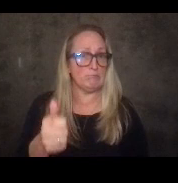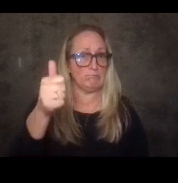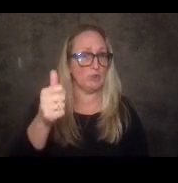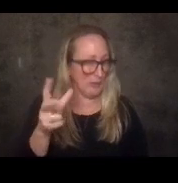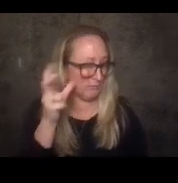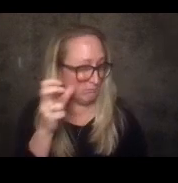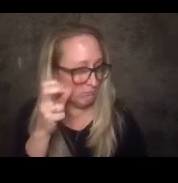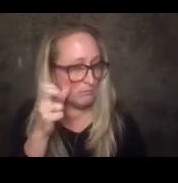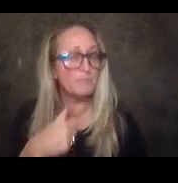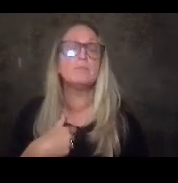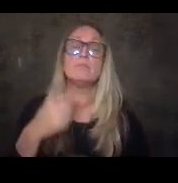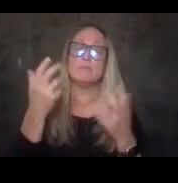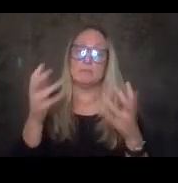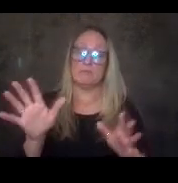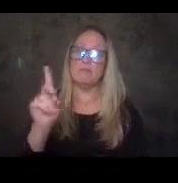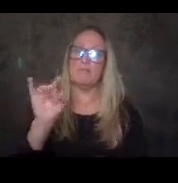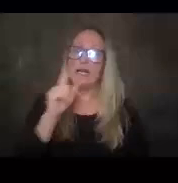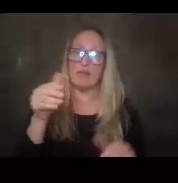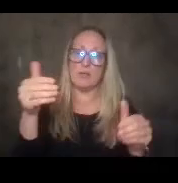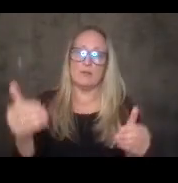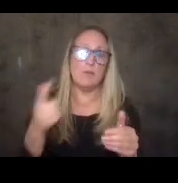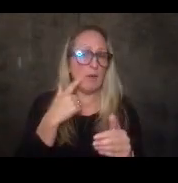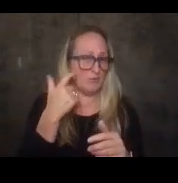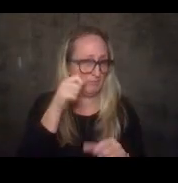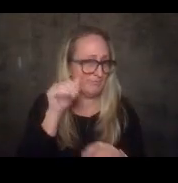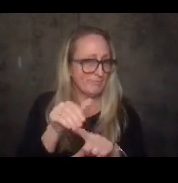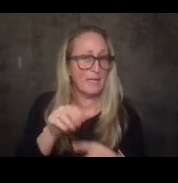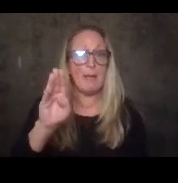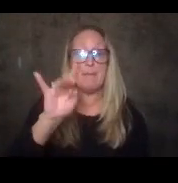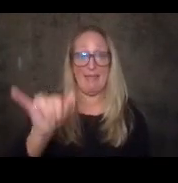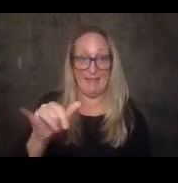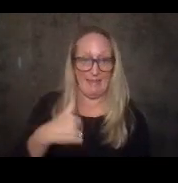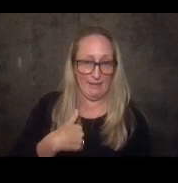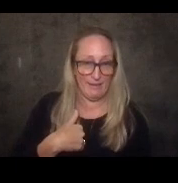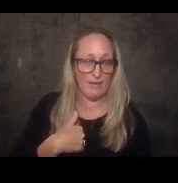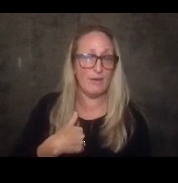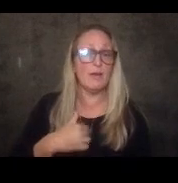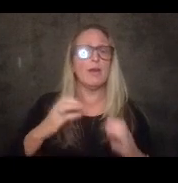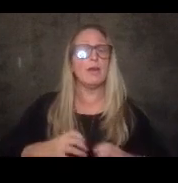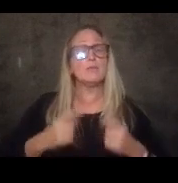I did already have an introduction, but just a reminder, my name is Bailey. I am a customer success trainer